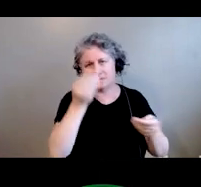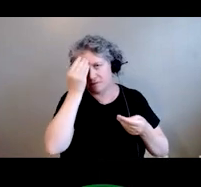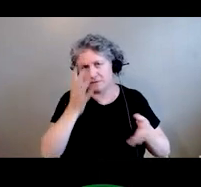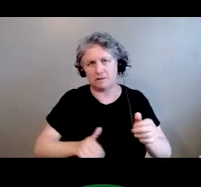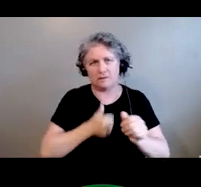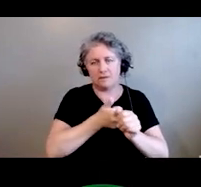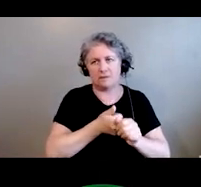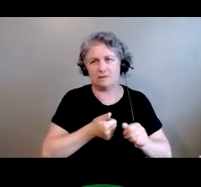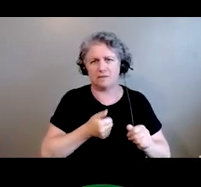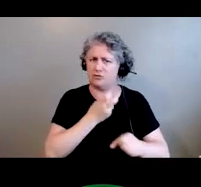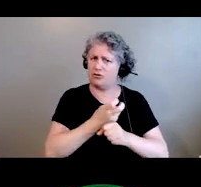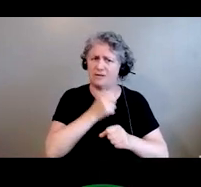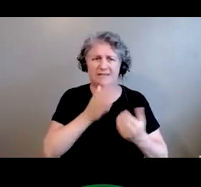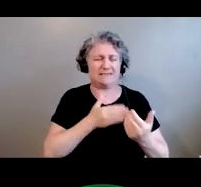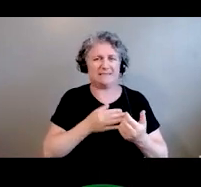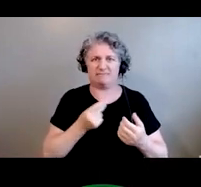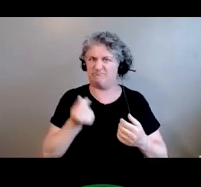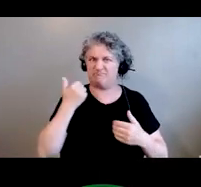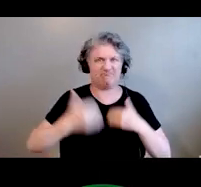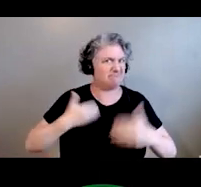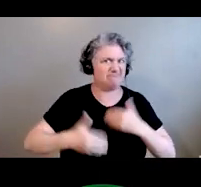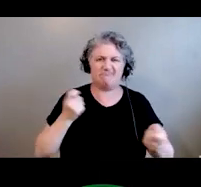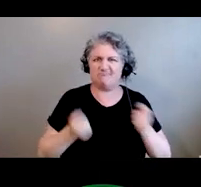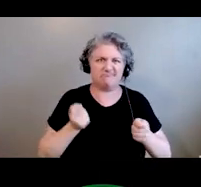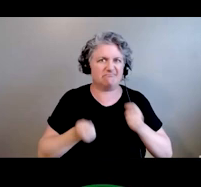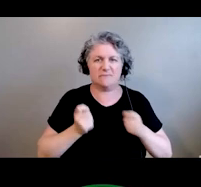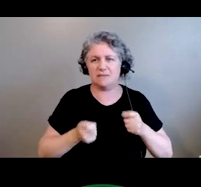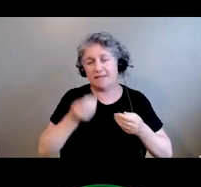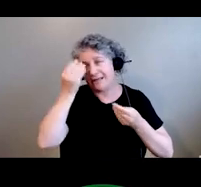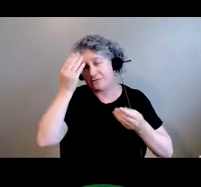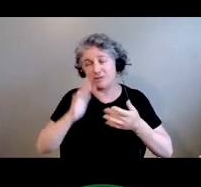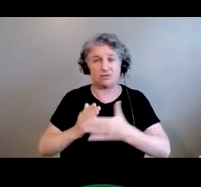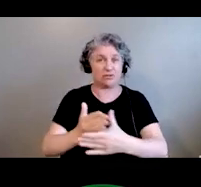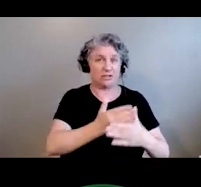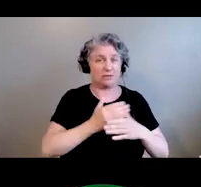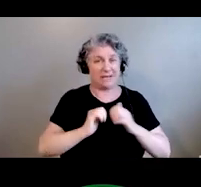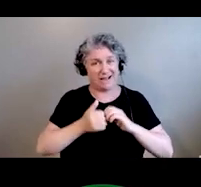Thank you so much, Trisha. You actually really Really summarize a lot of the points I was